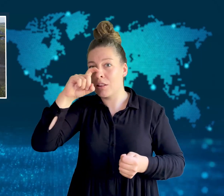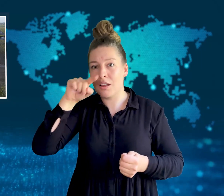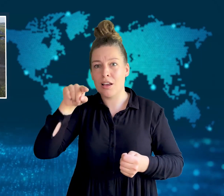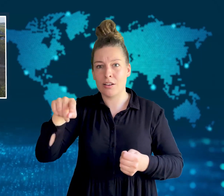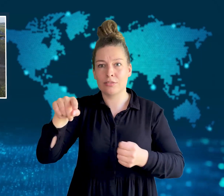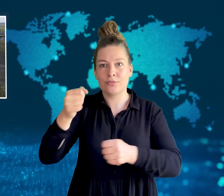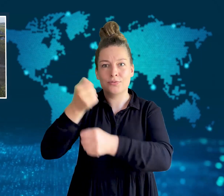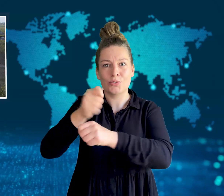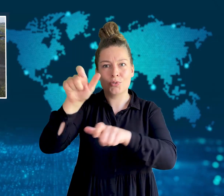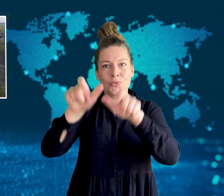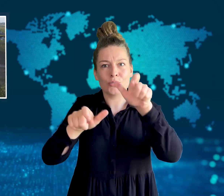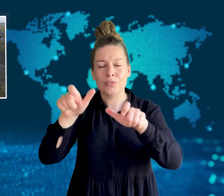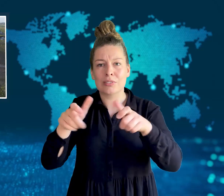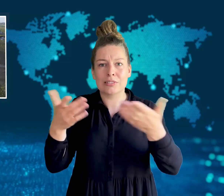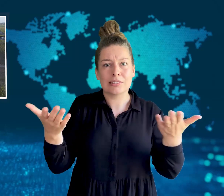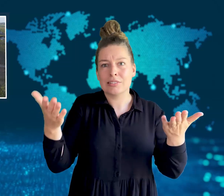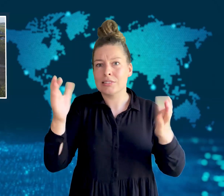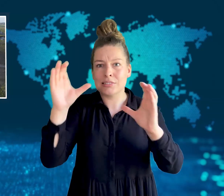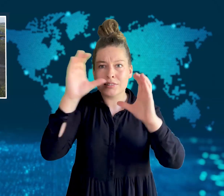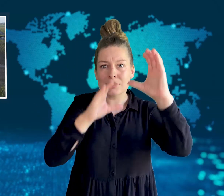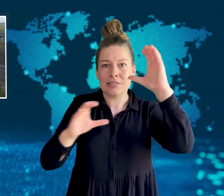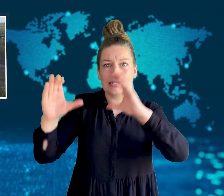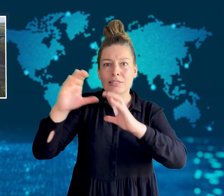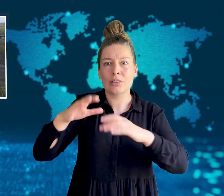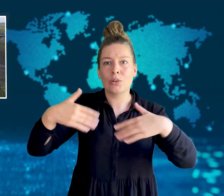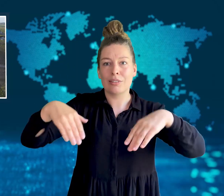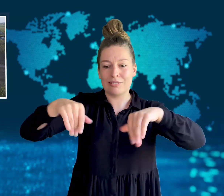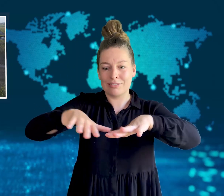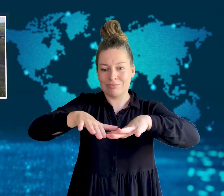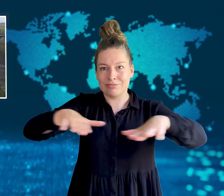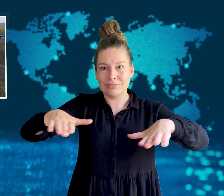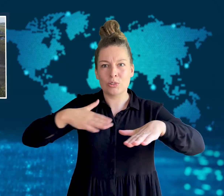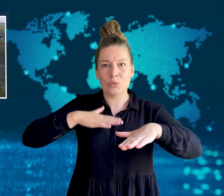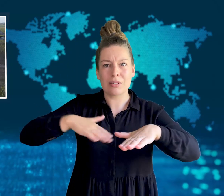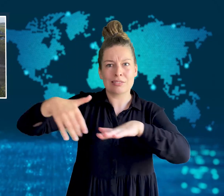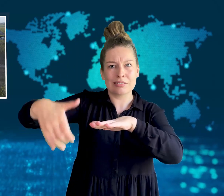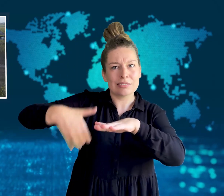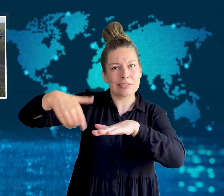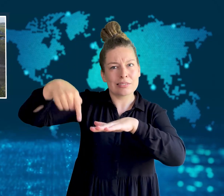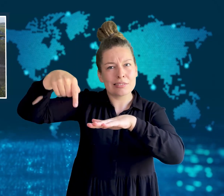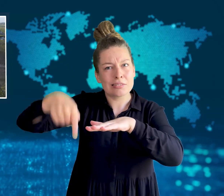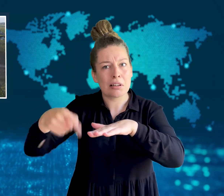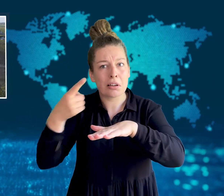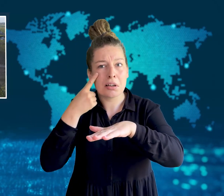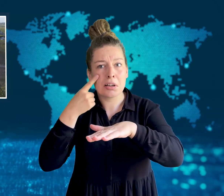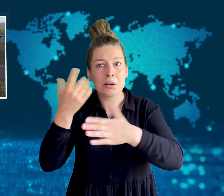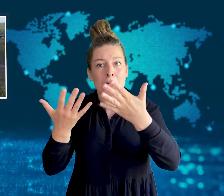in the middle of Montevideo to reach water that is under the ground.